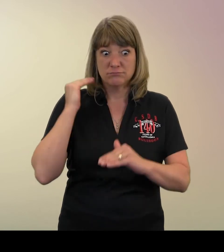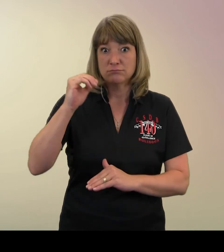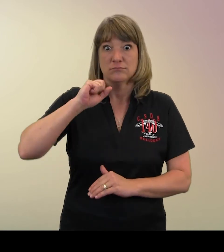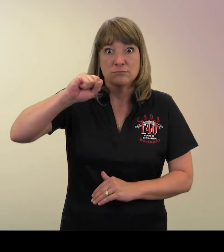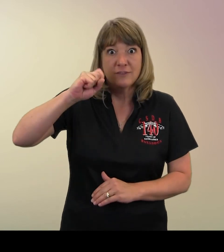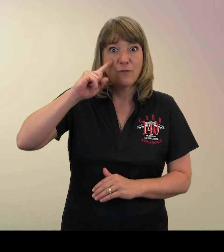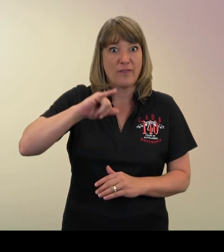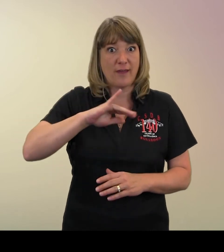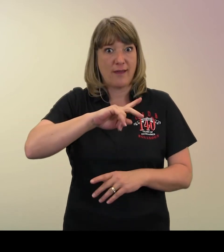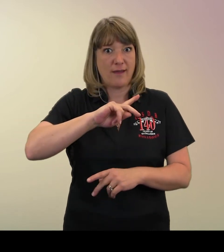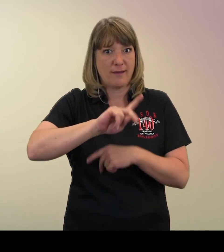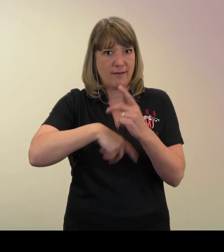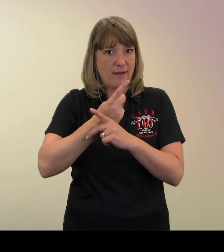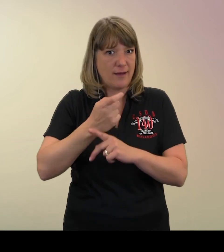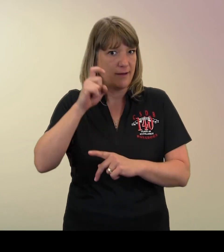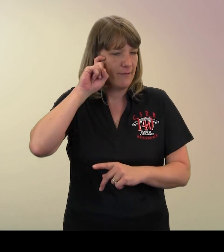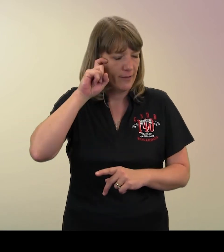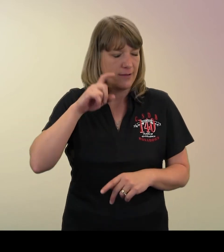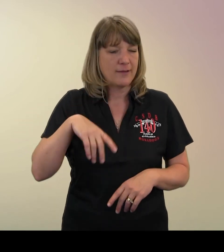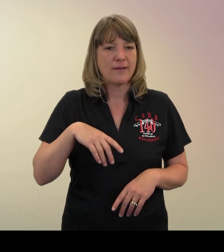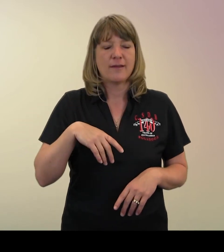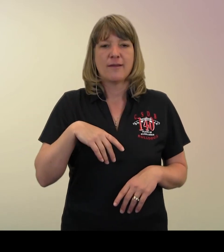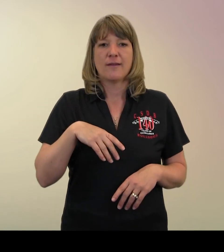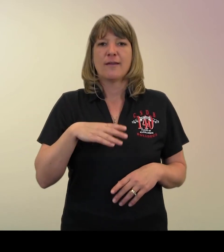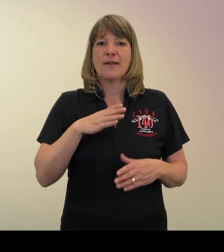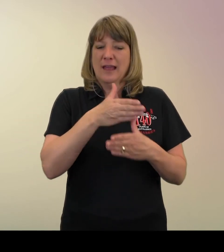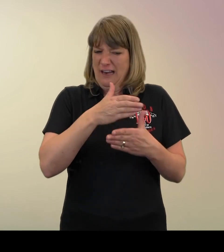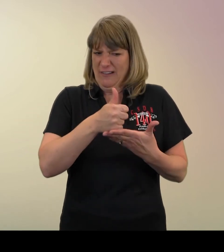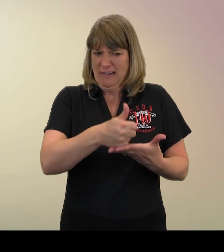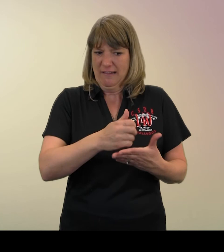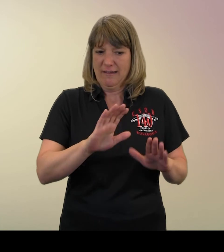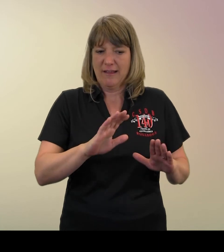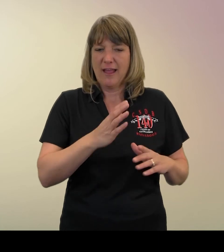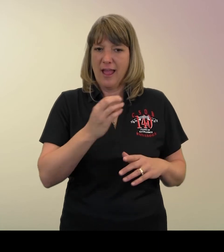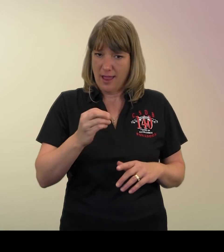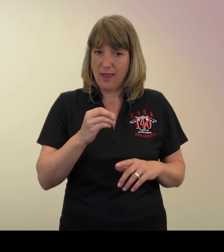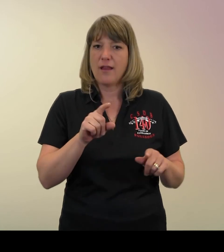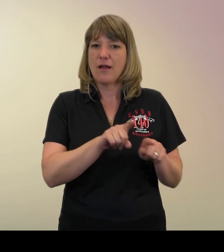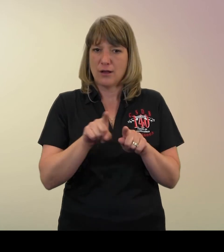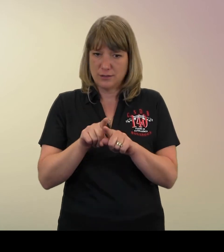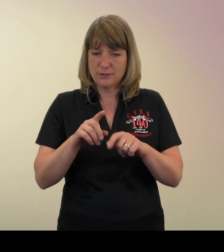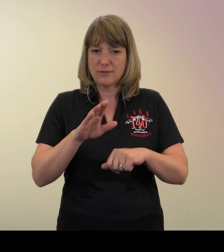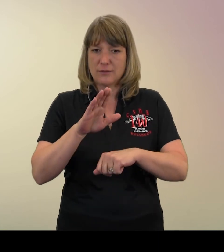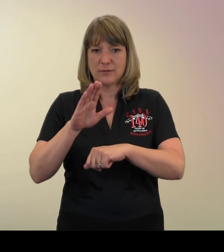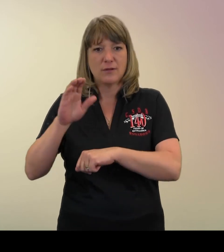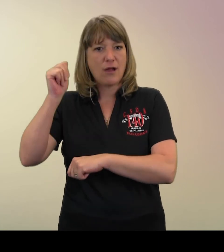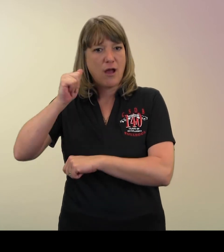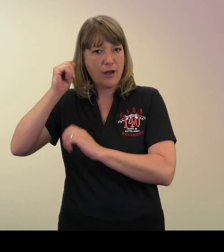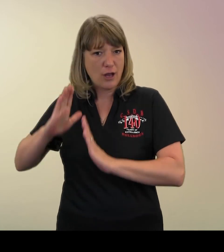But children, who are excessively resistant to those types of interventions around that. And of course in those situations, you want to have